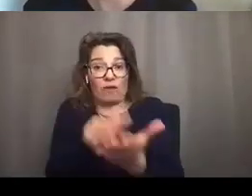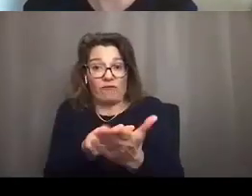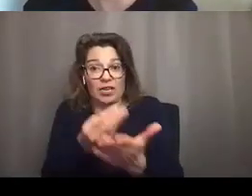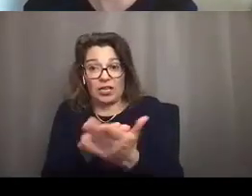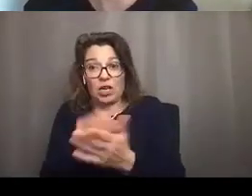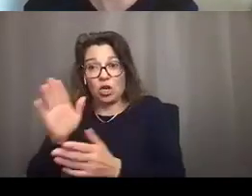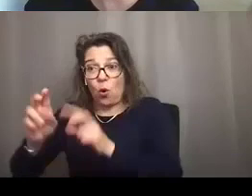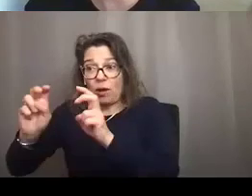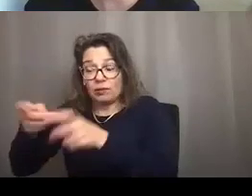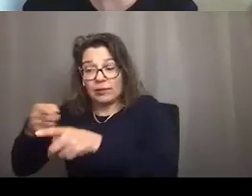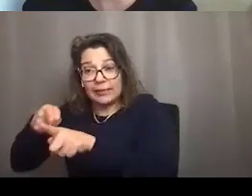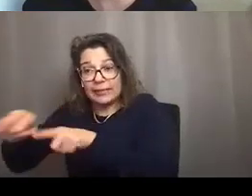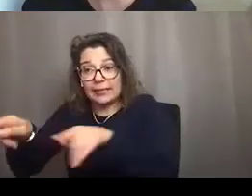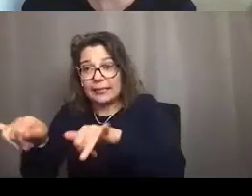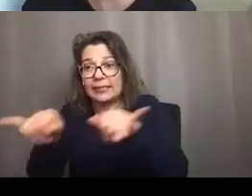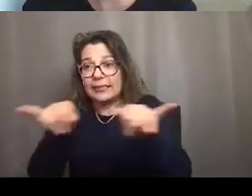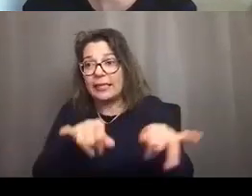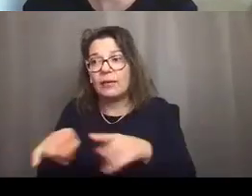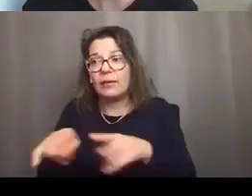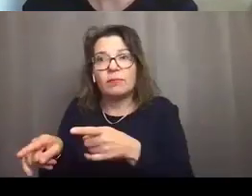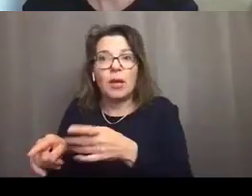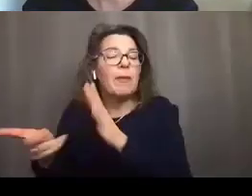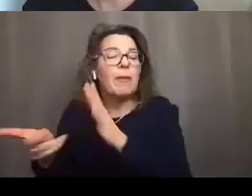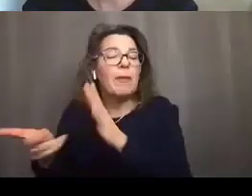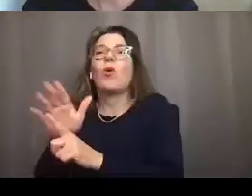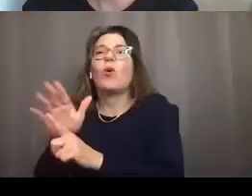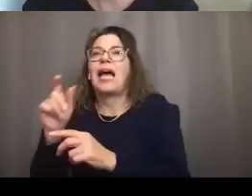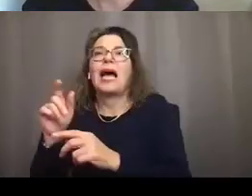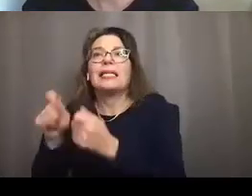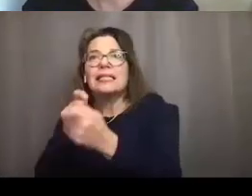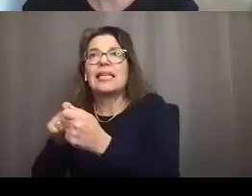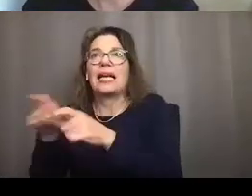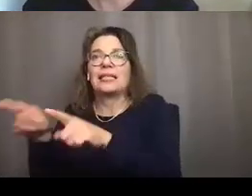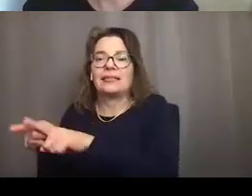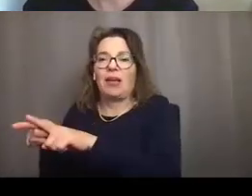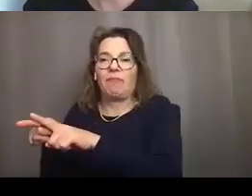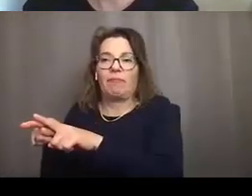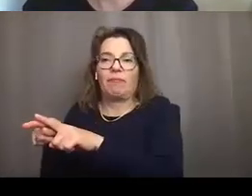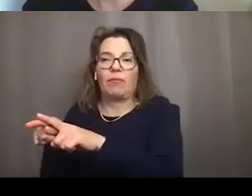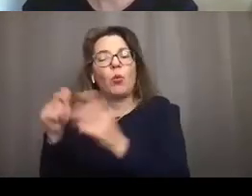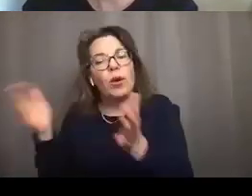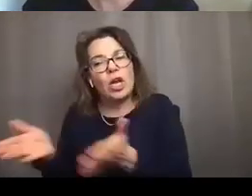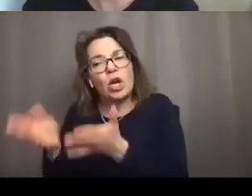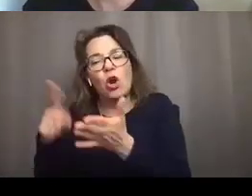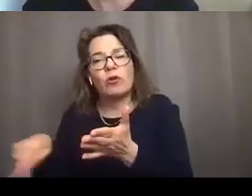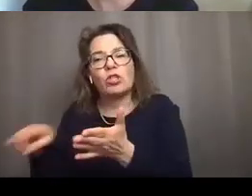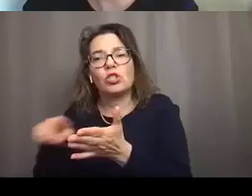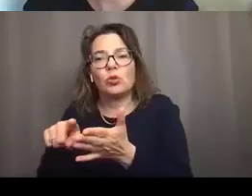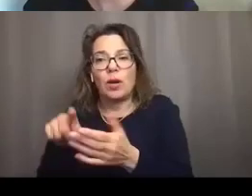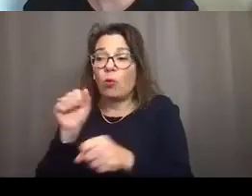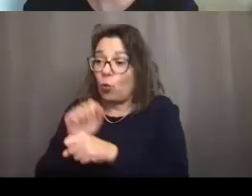doesn't mean that what you're doing has already been done, and really, we do encourage you to, as you're working on your application,